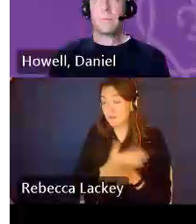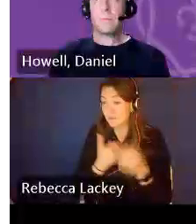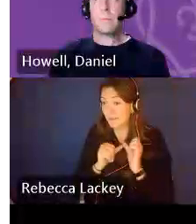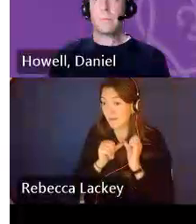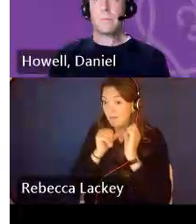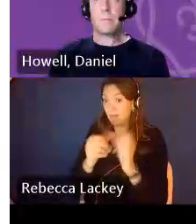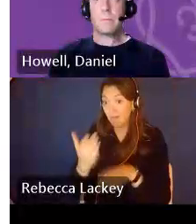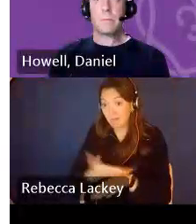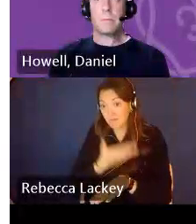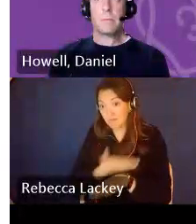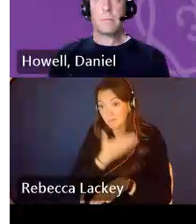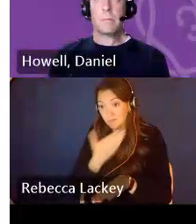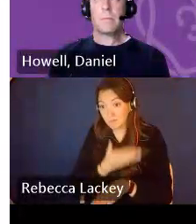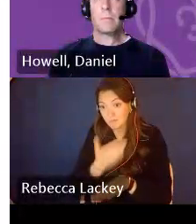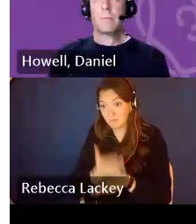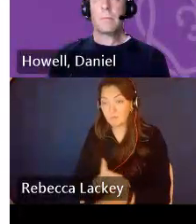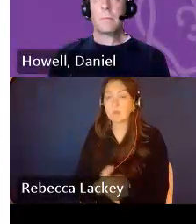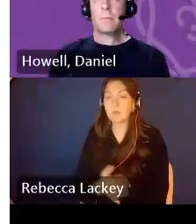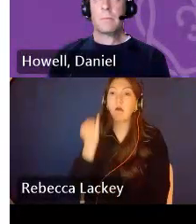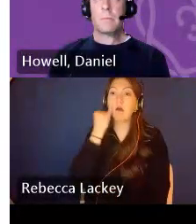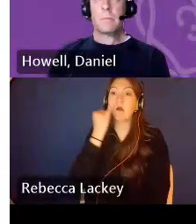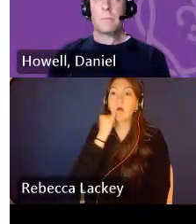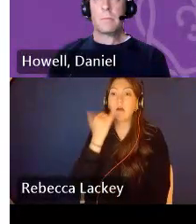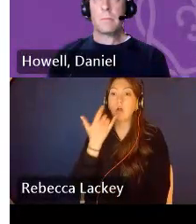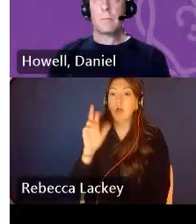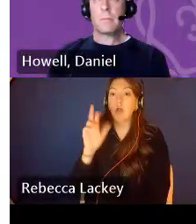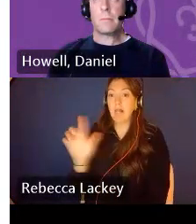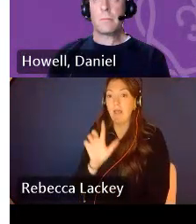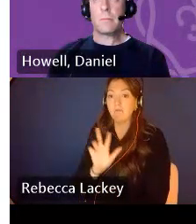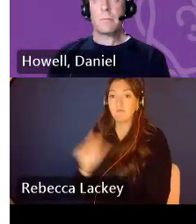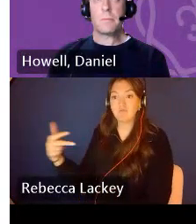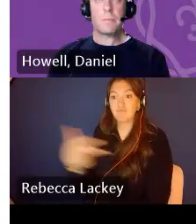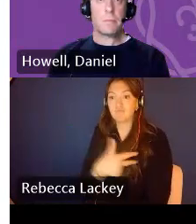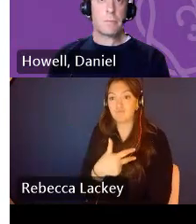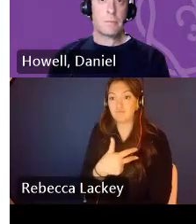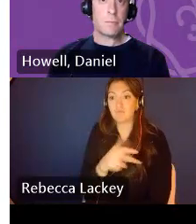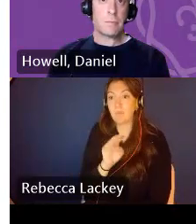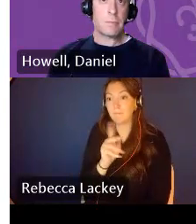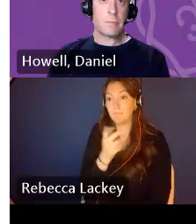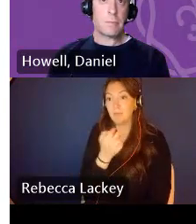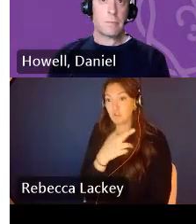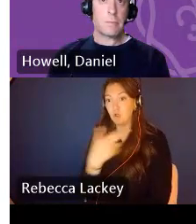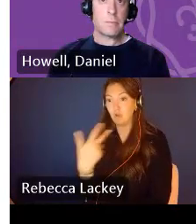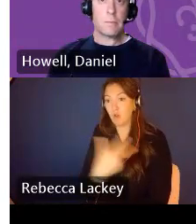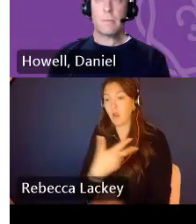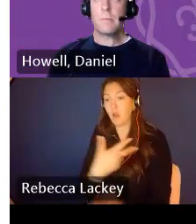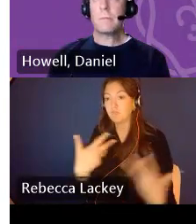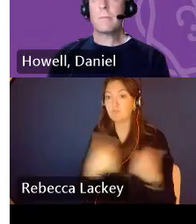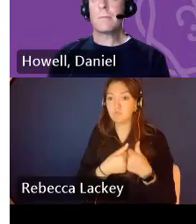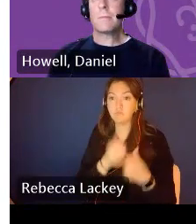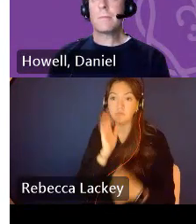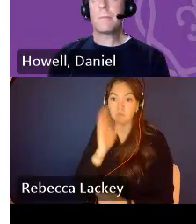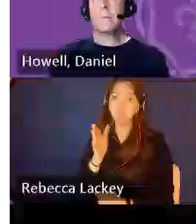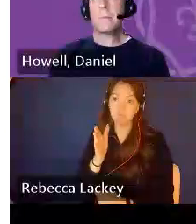ongoing at that time. People trying to turn left onto Manchester is going to cause AC accidents,